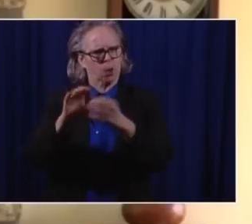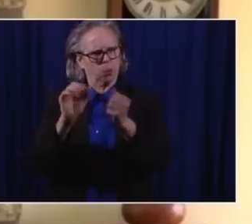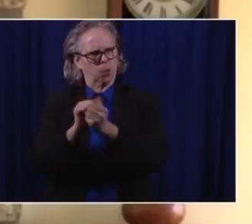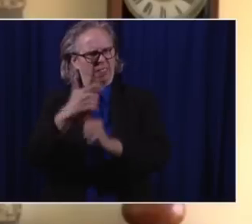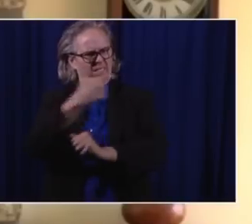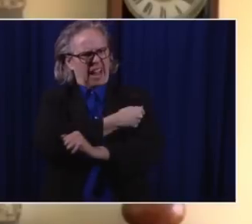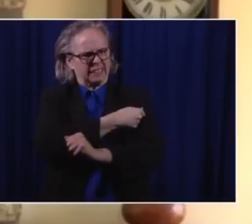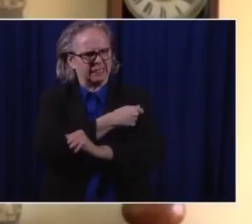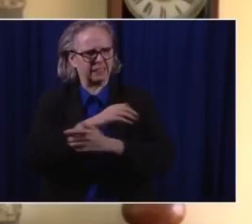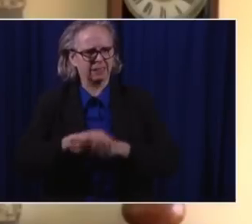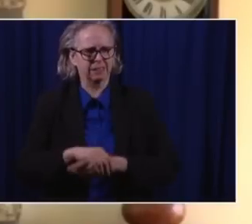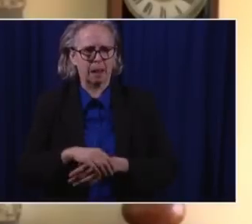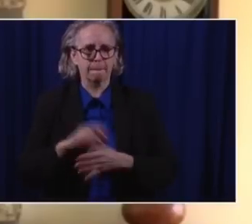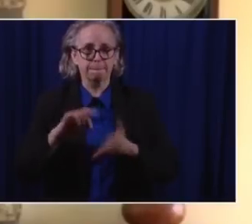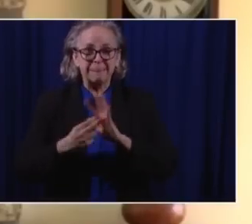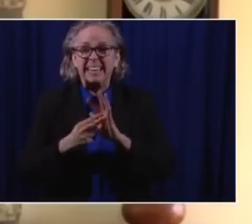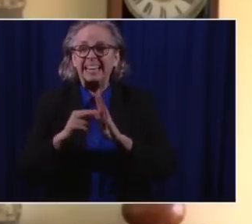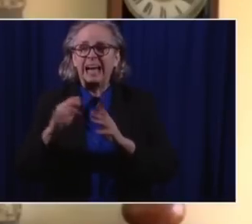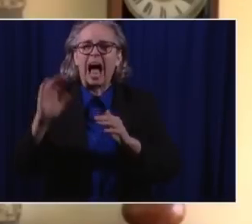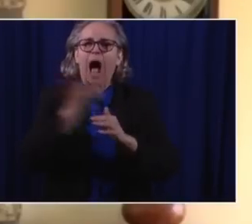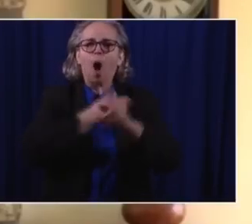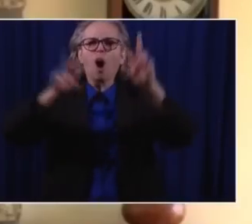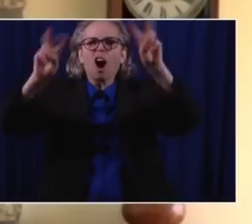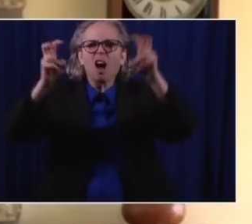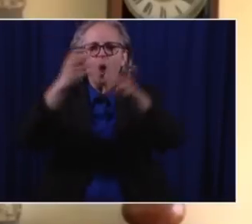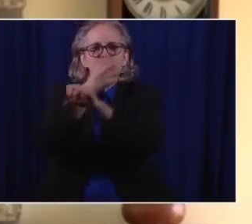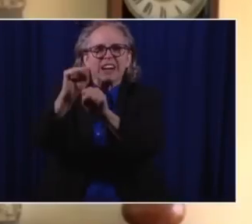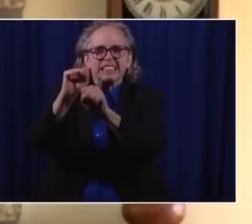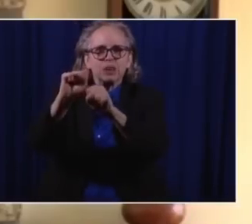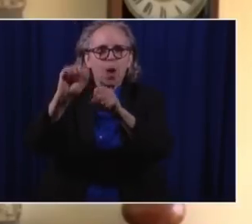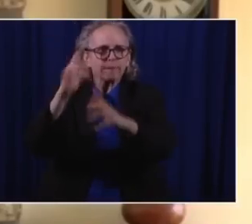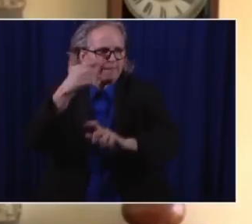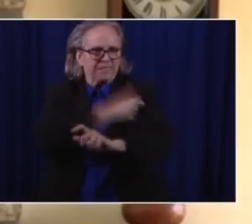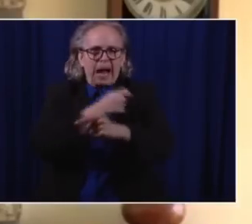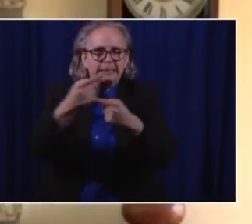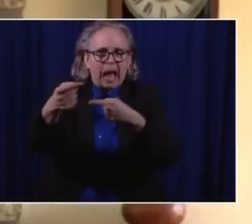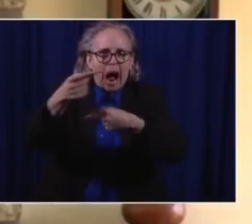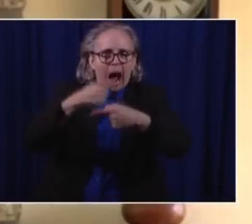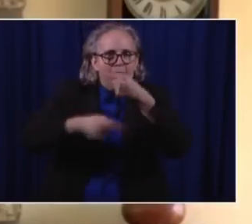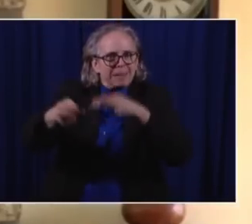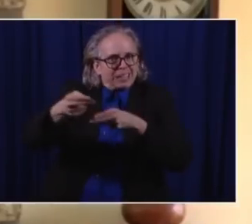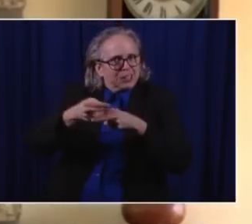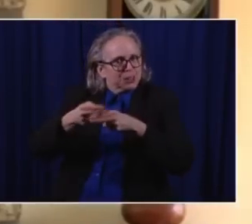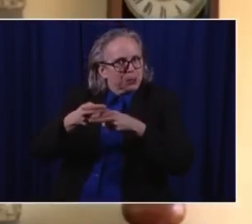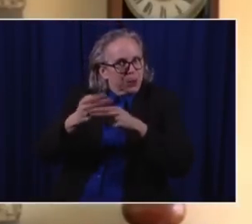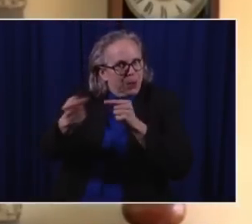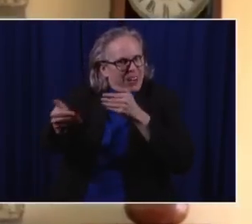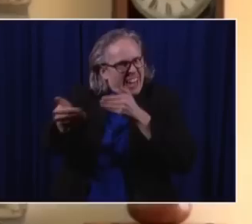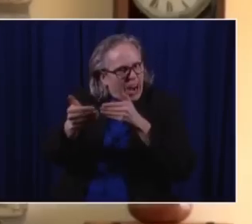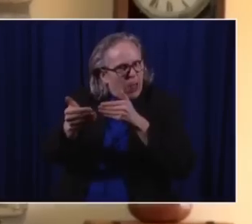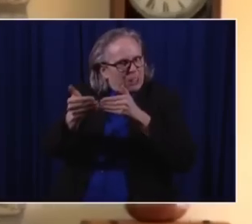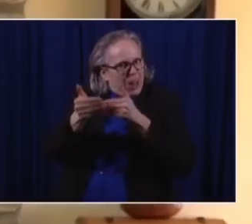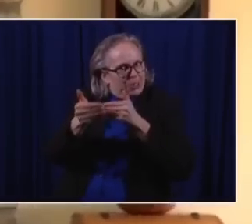So we're again very very excited about that it is coming. Rescuers on on the way